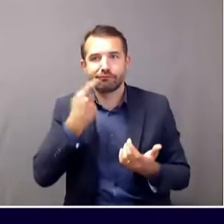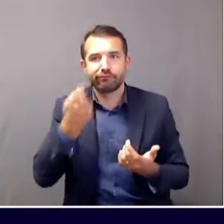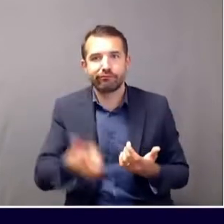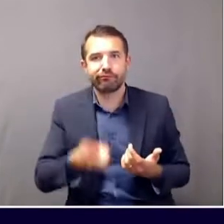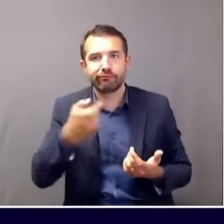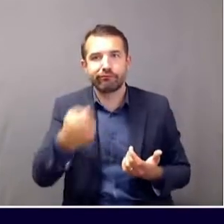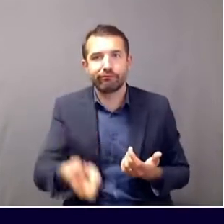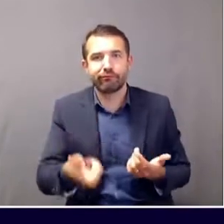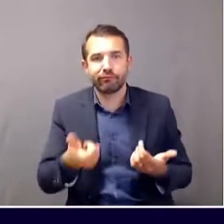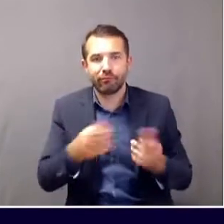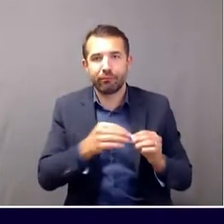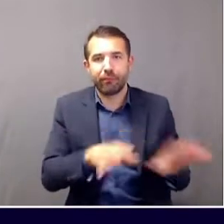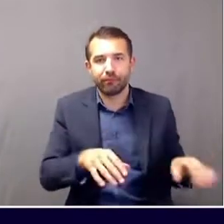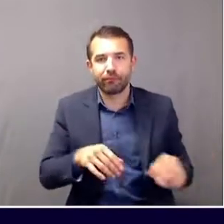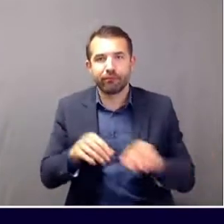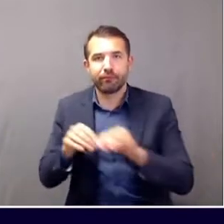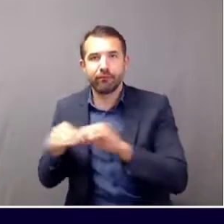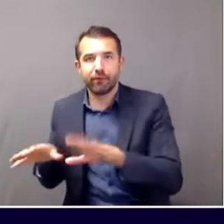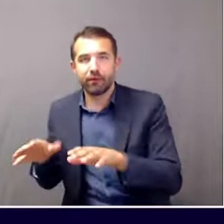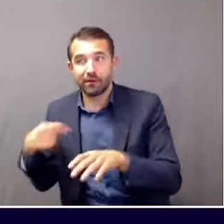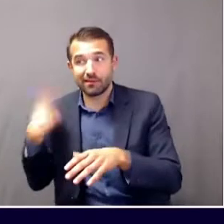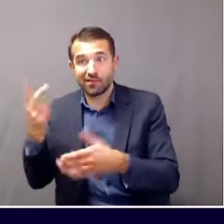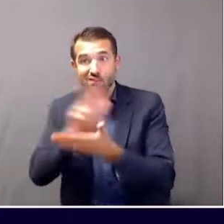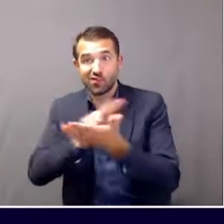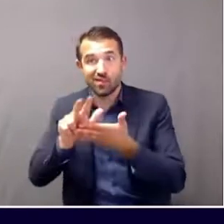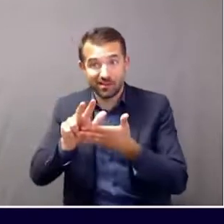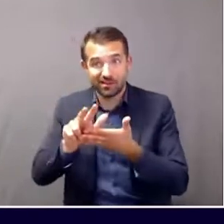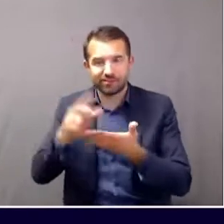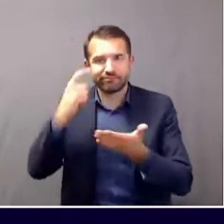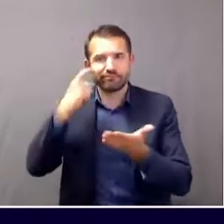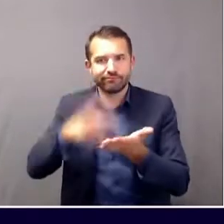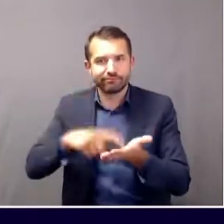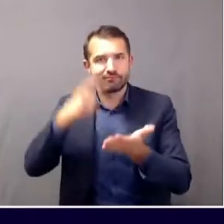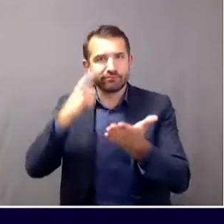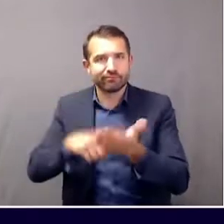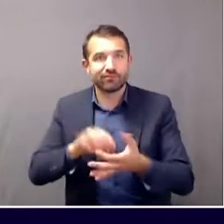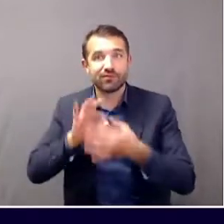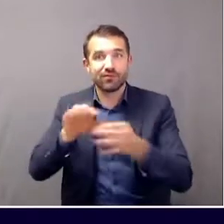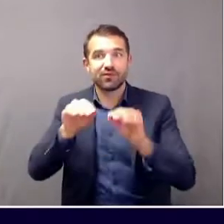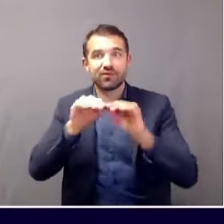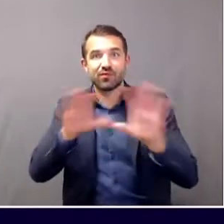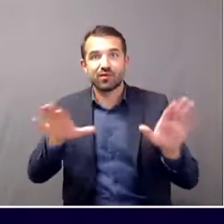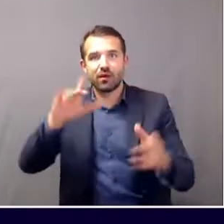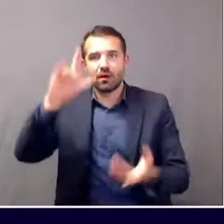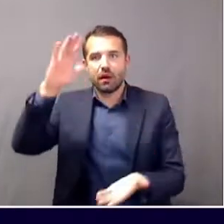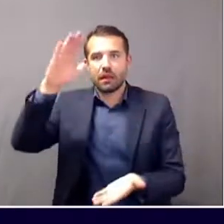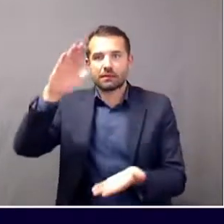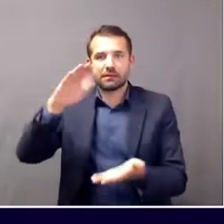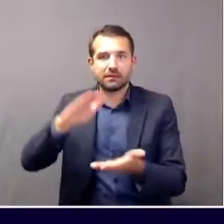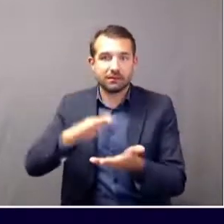past three weeks toward you were